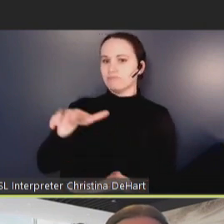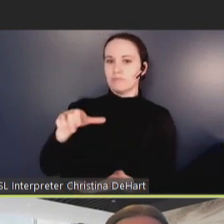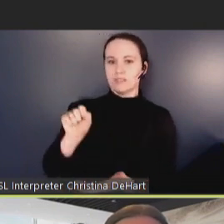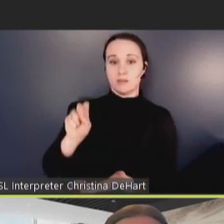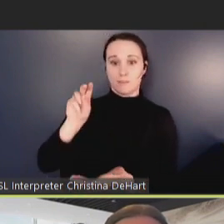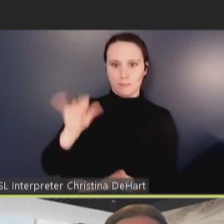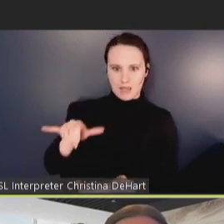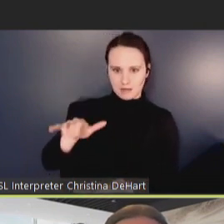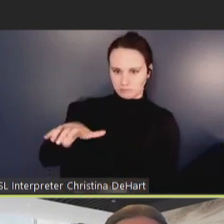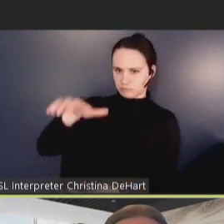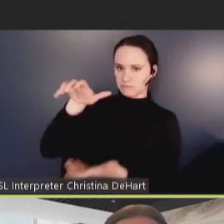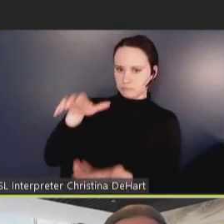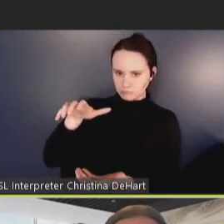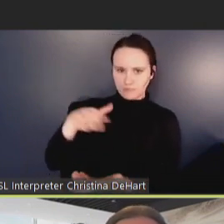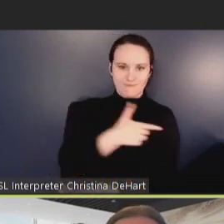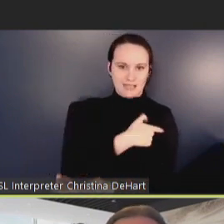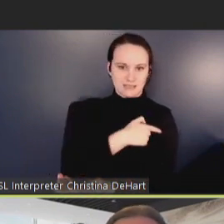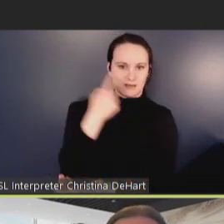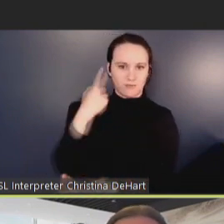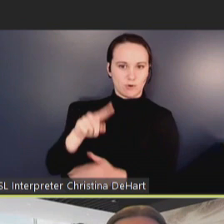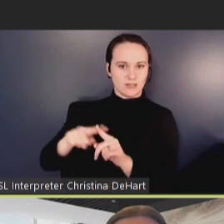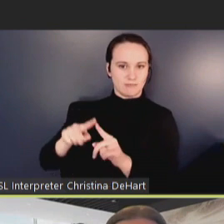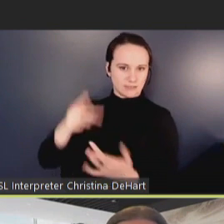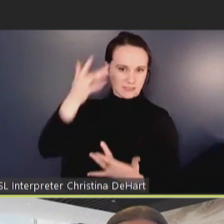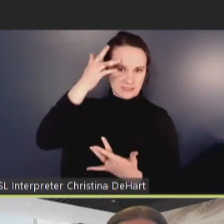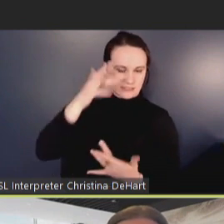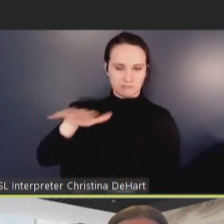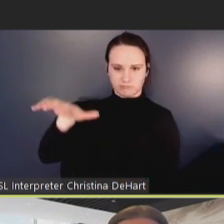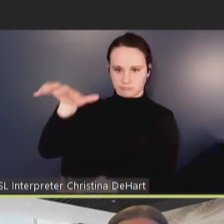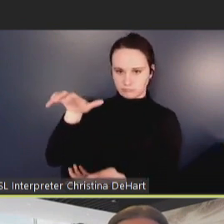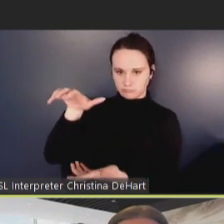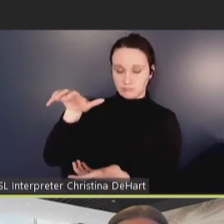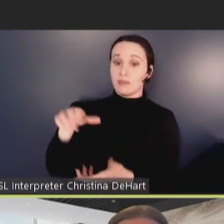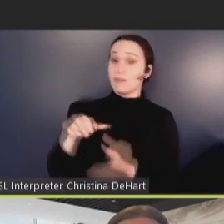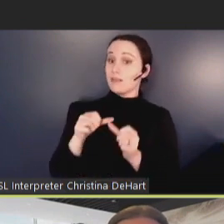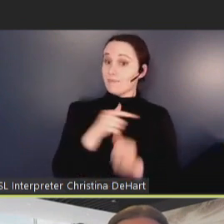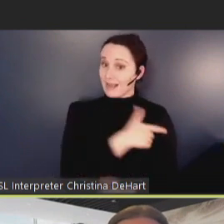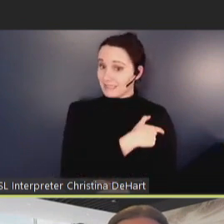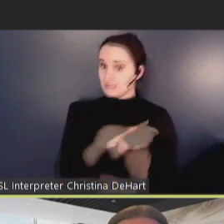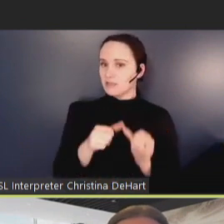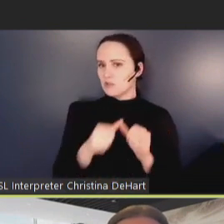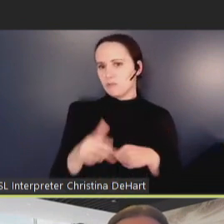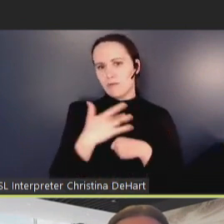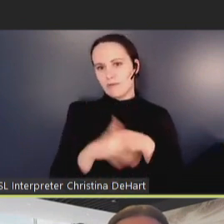and mPOTS vaccine. The vaccine continues to be made available to jurisdictions for the ongoing